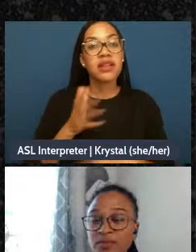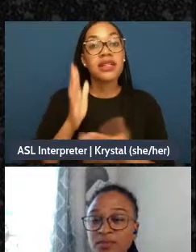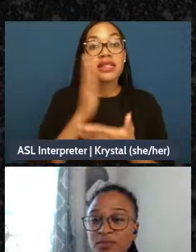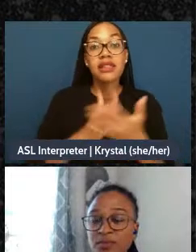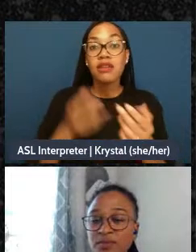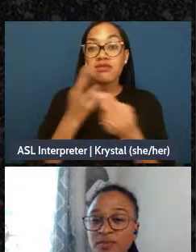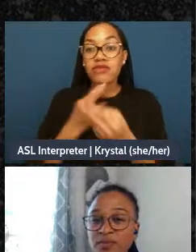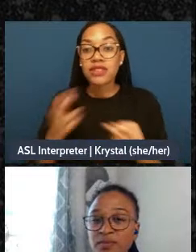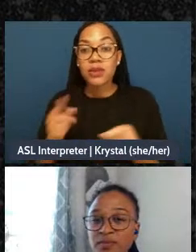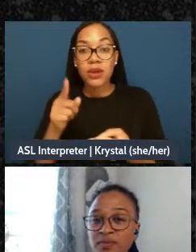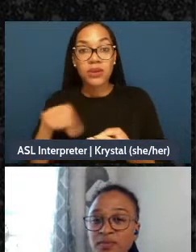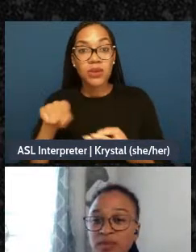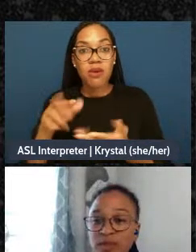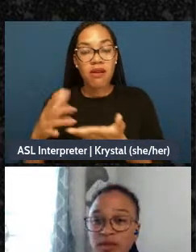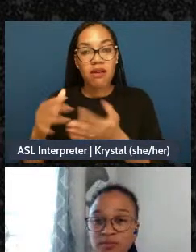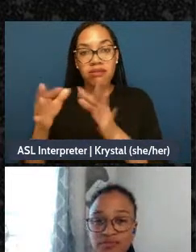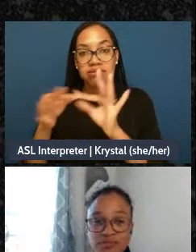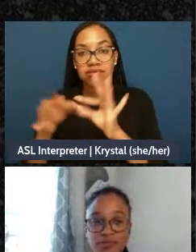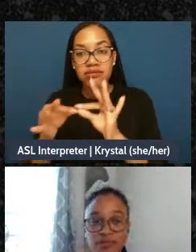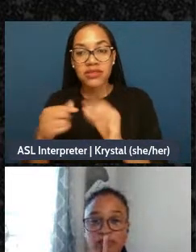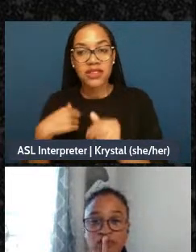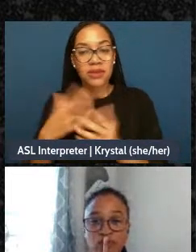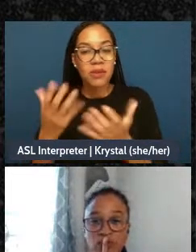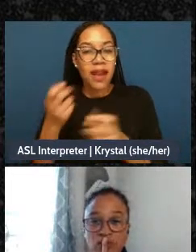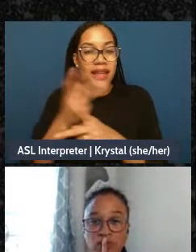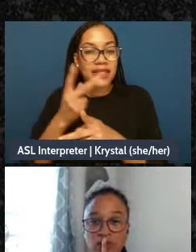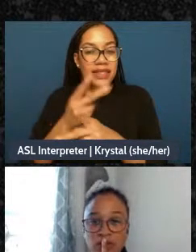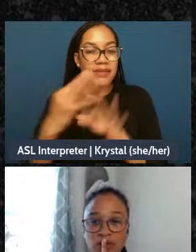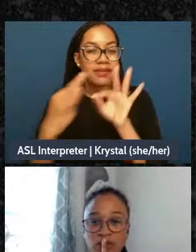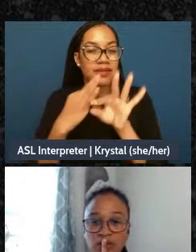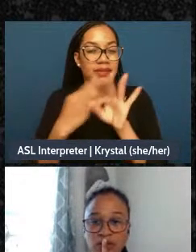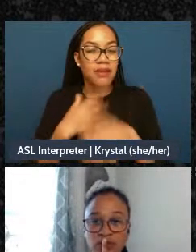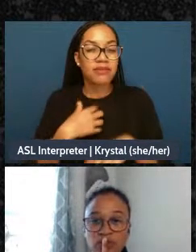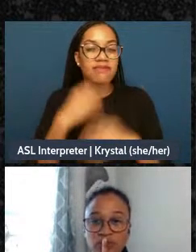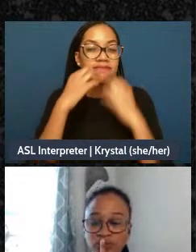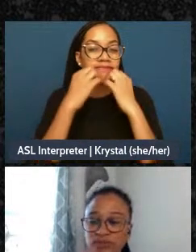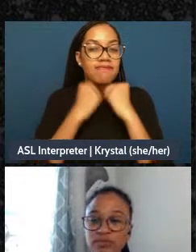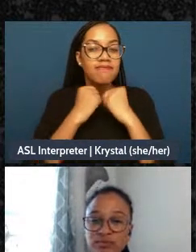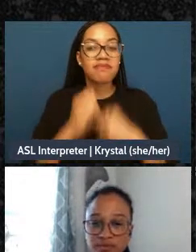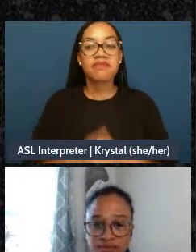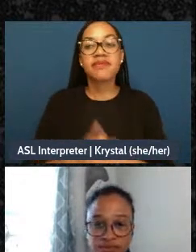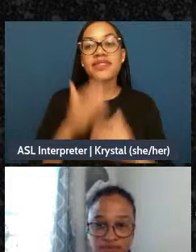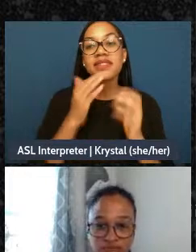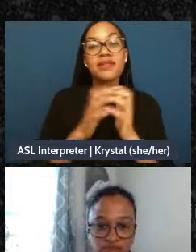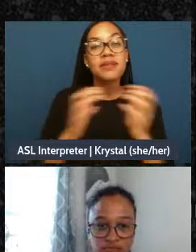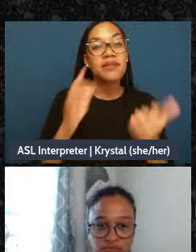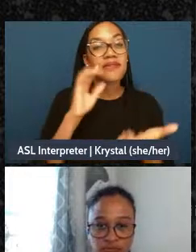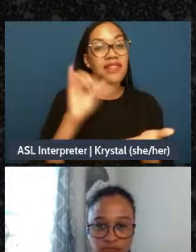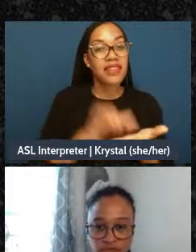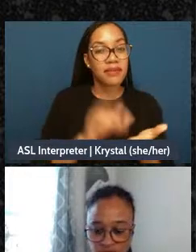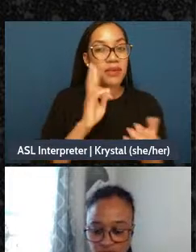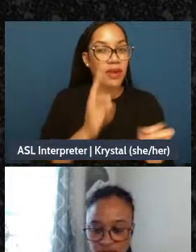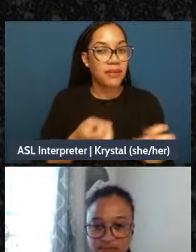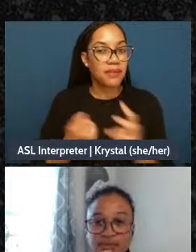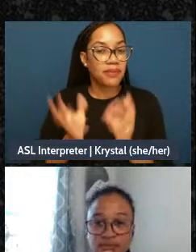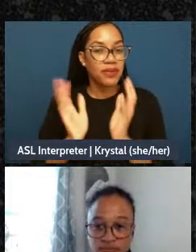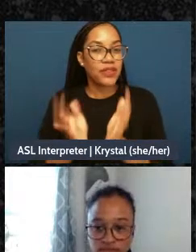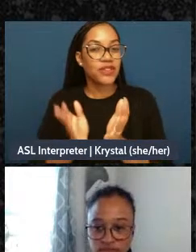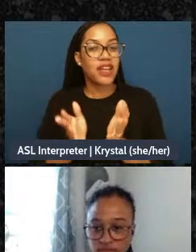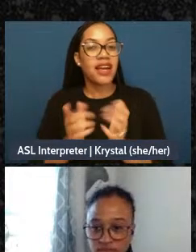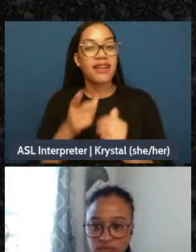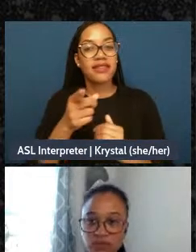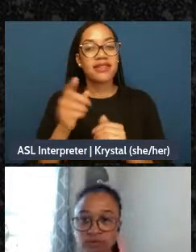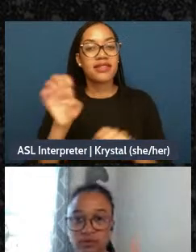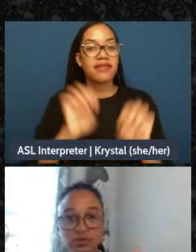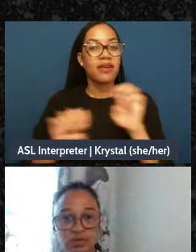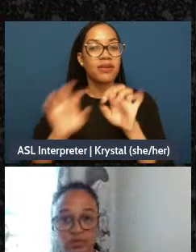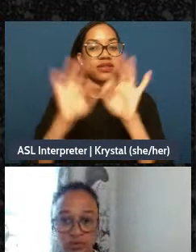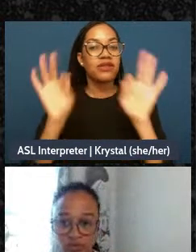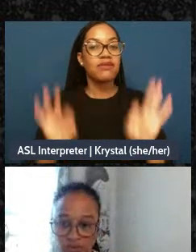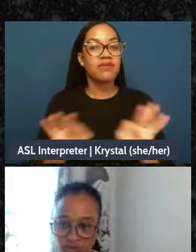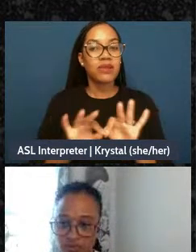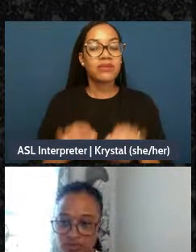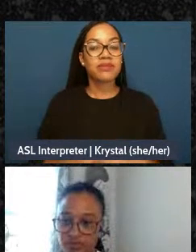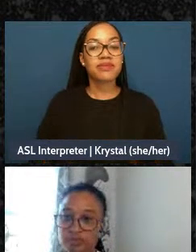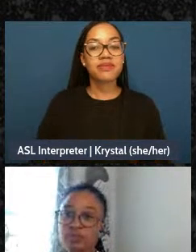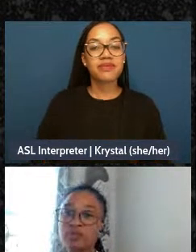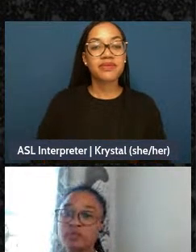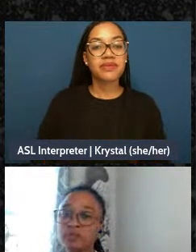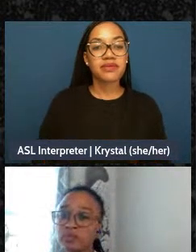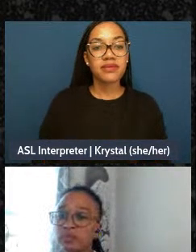so much for-for that, we're gonna have that in the chat. All right,and the next slide please.